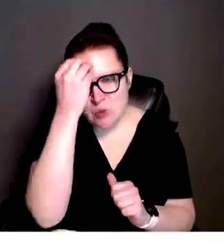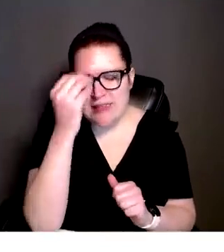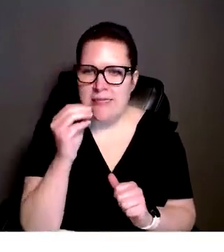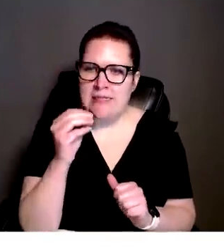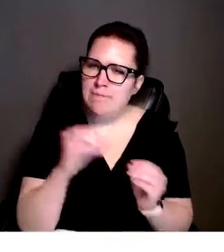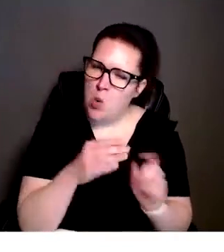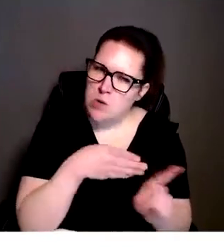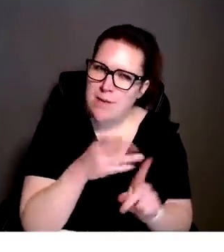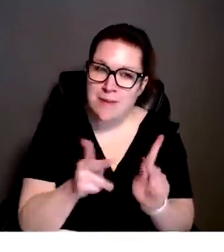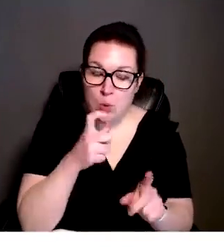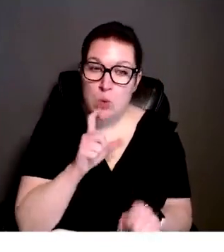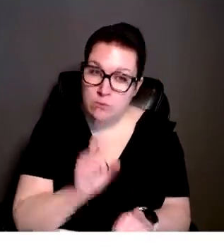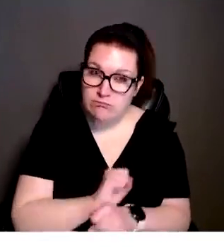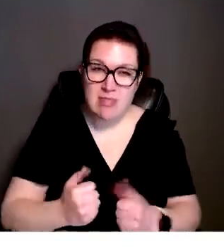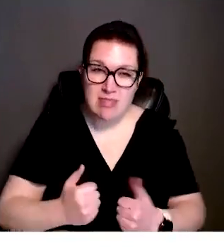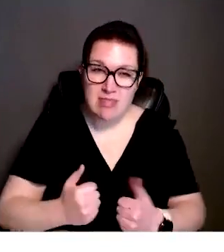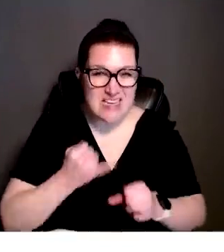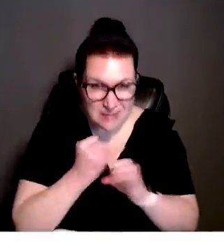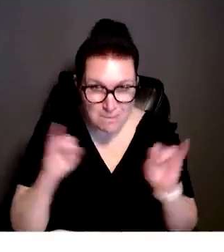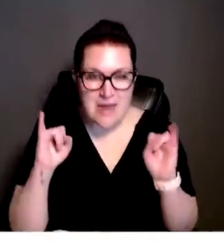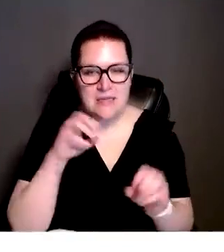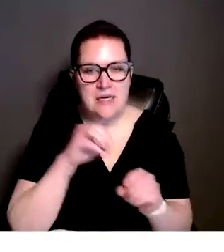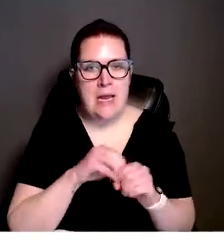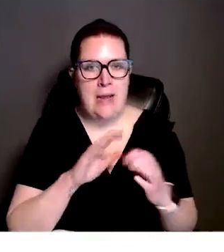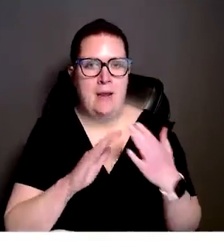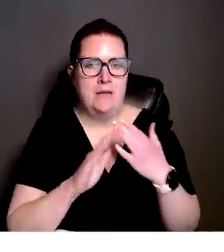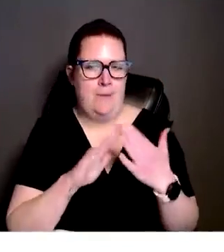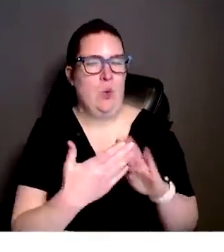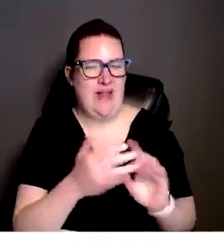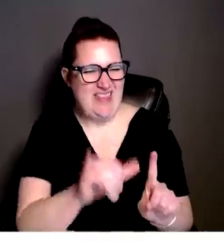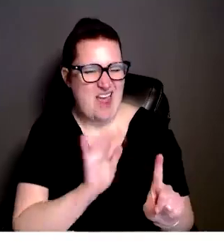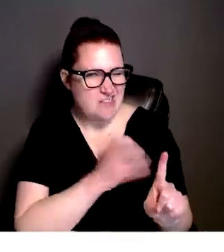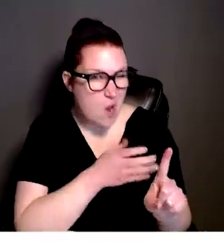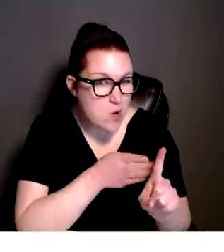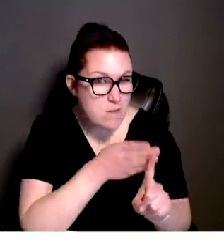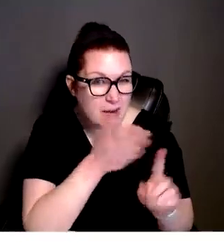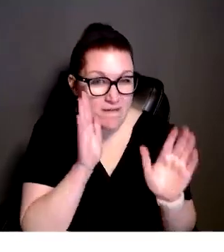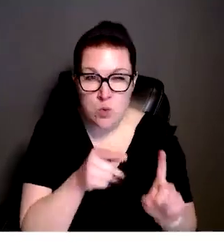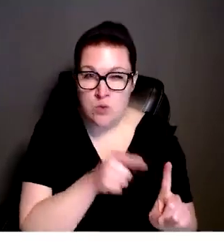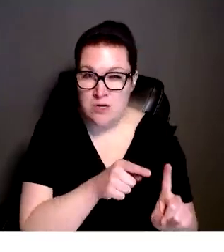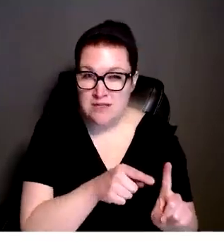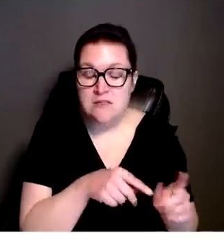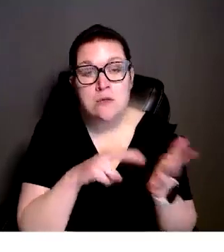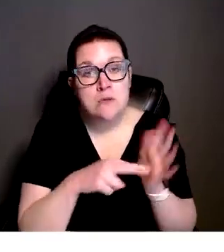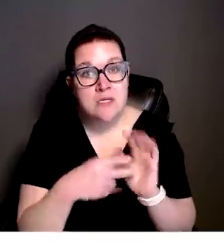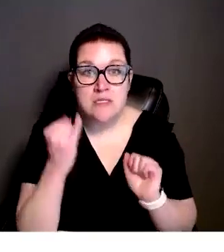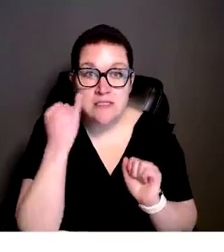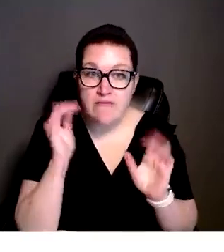in the community is our primary point of interest. So, someone who's going to adult day,